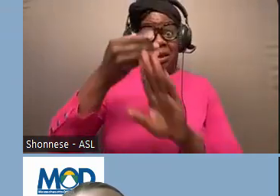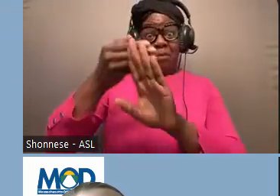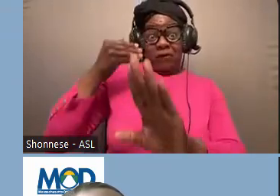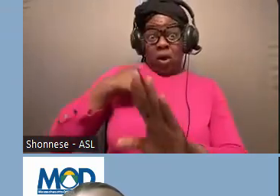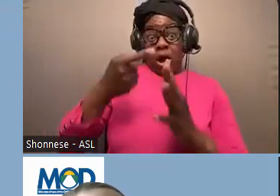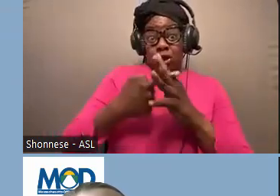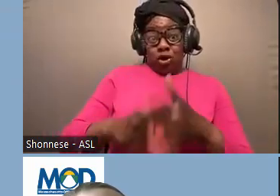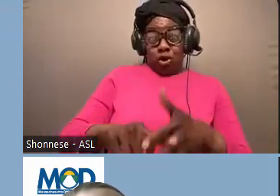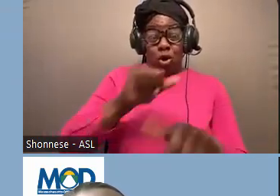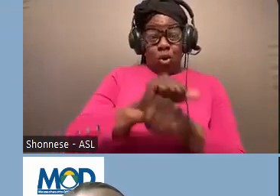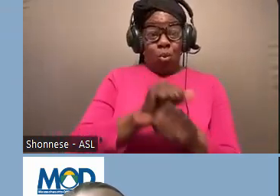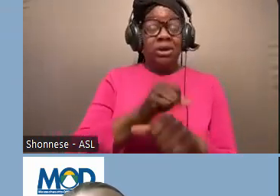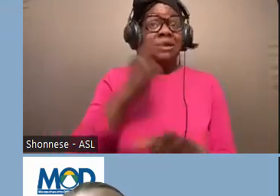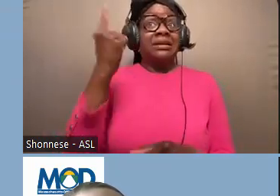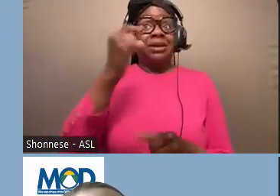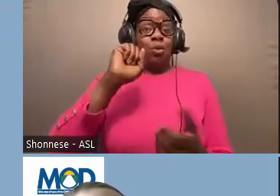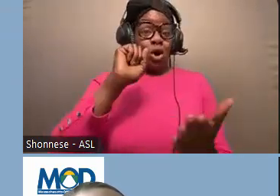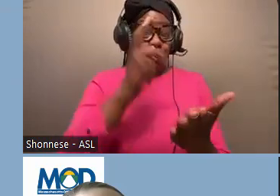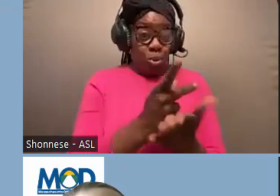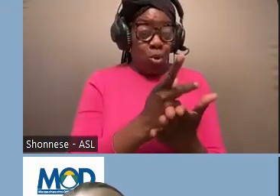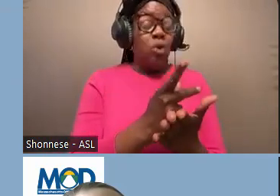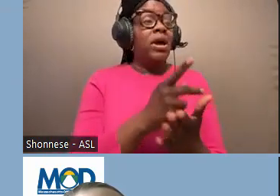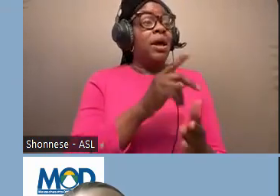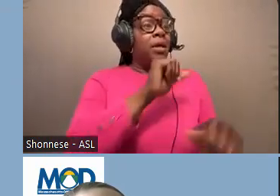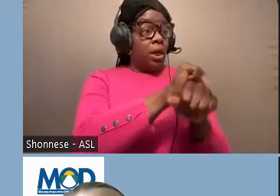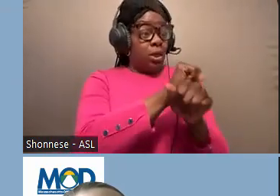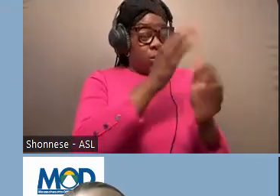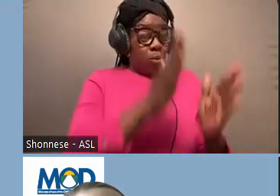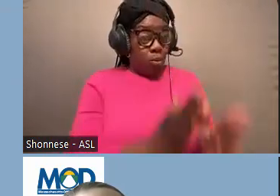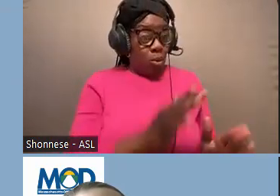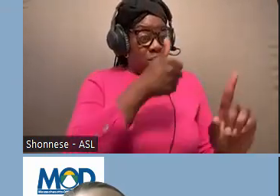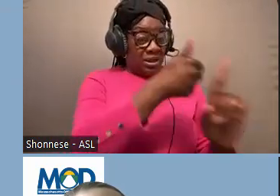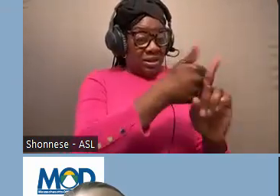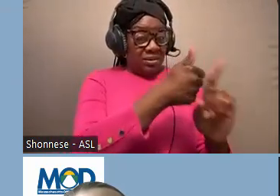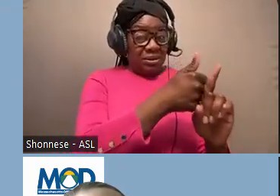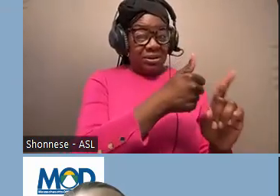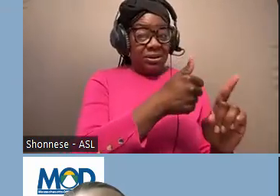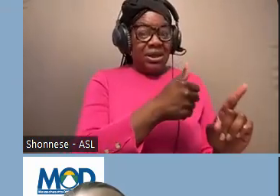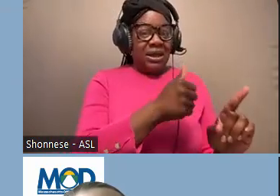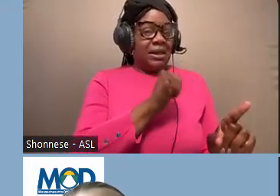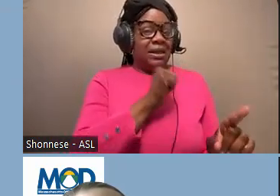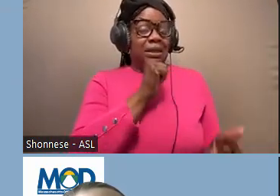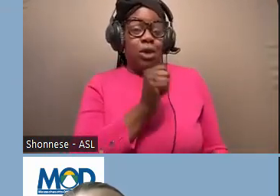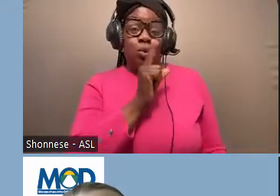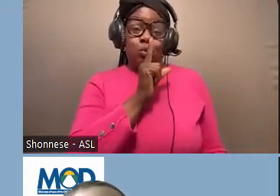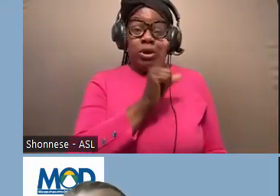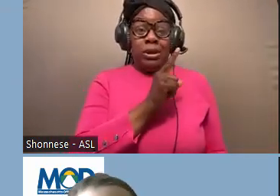employee was use it go was consistent with the employee was not really coming in at all.